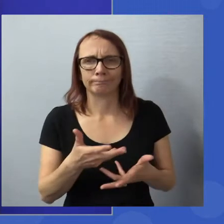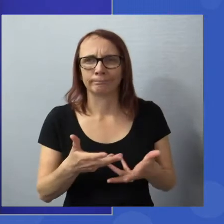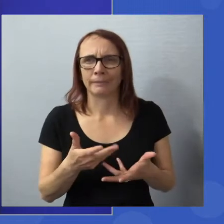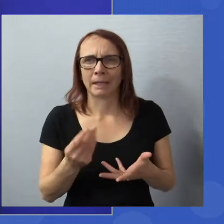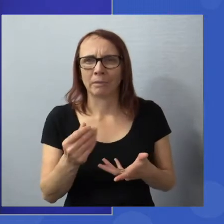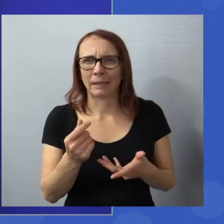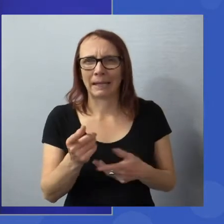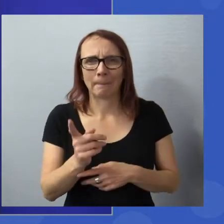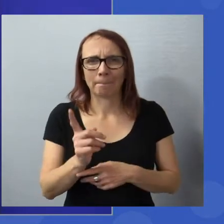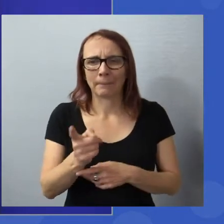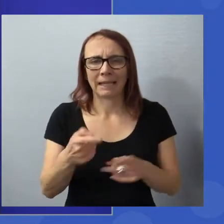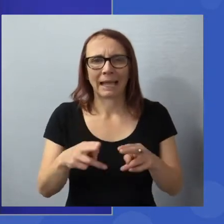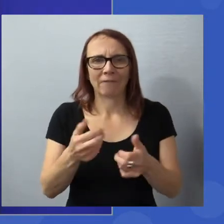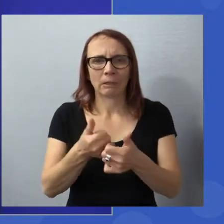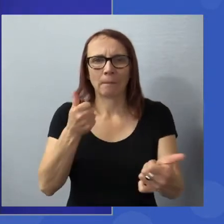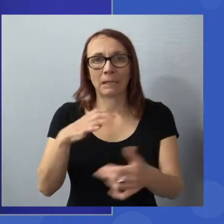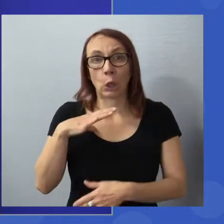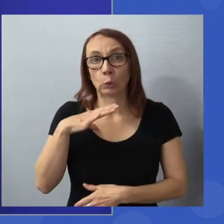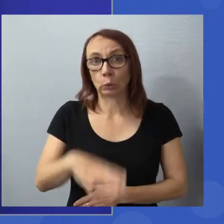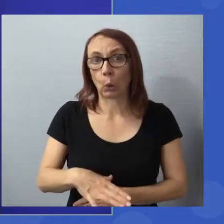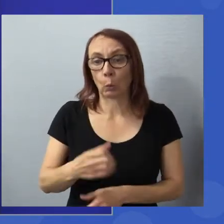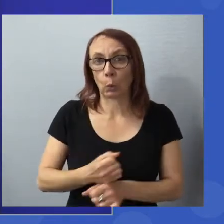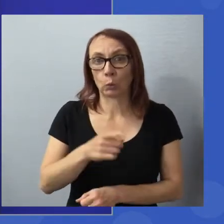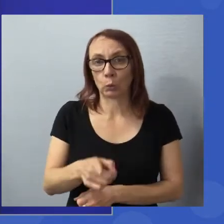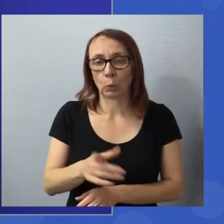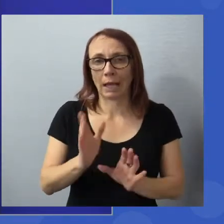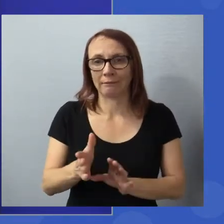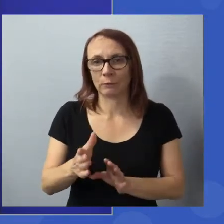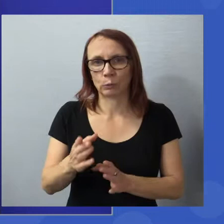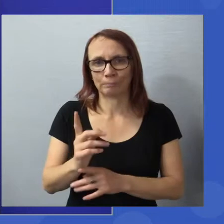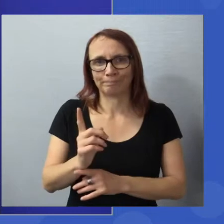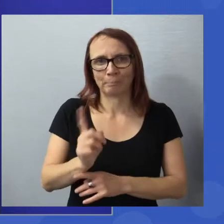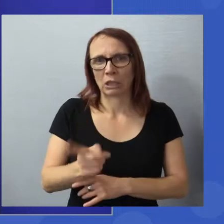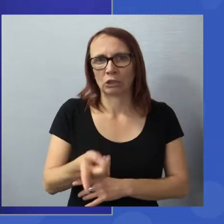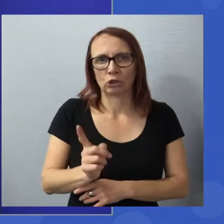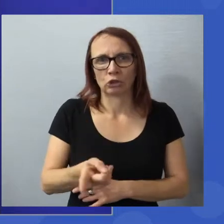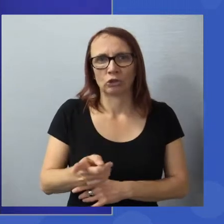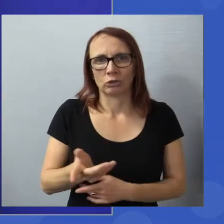two companies that maybe don't want a in corporate and with the tax and and if